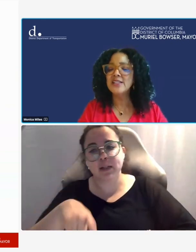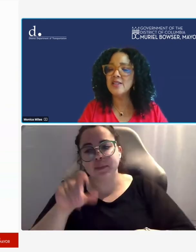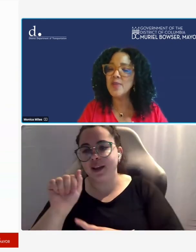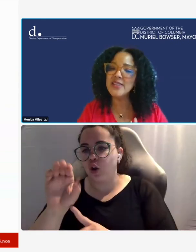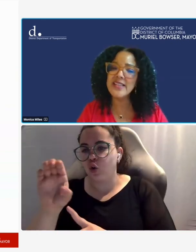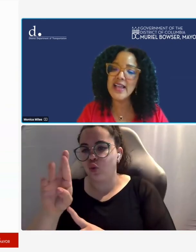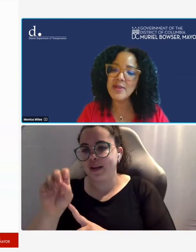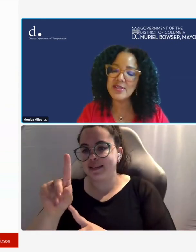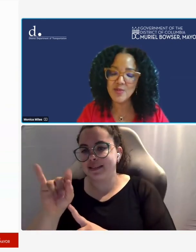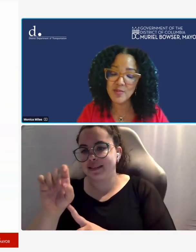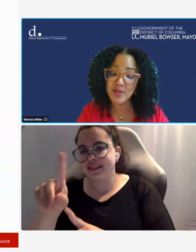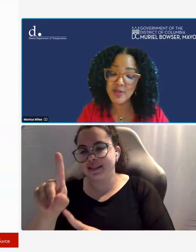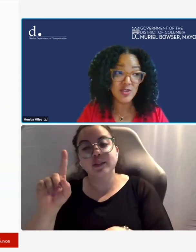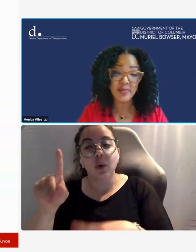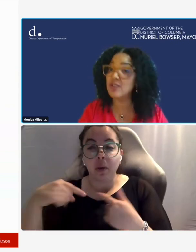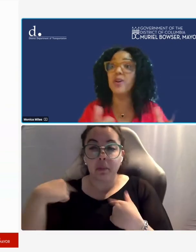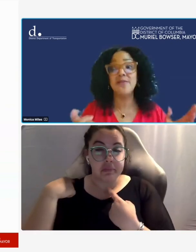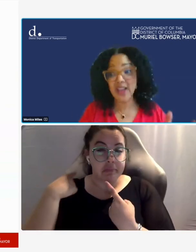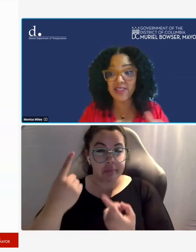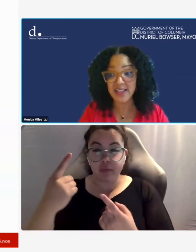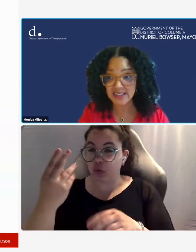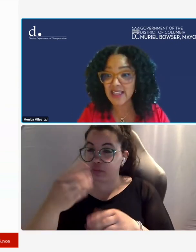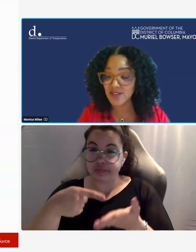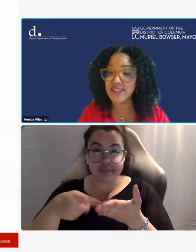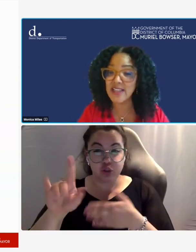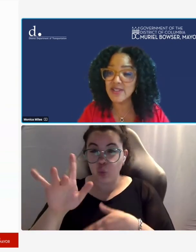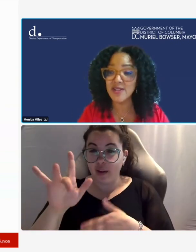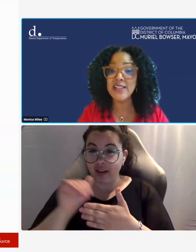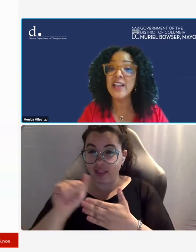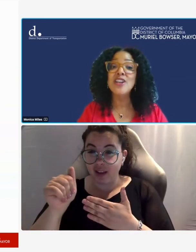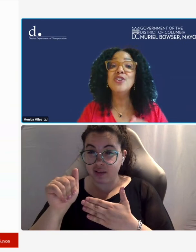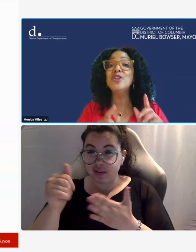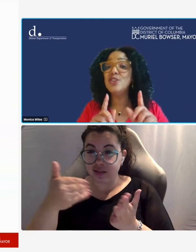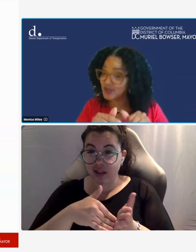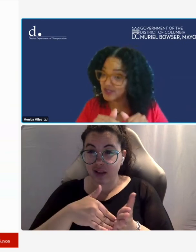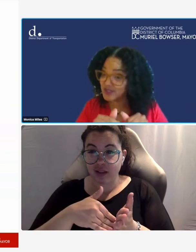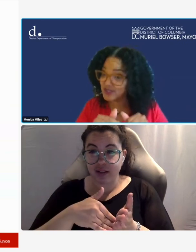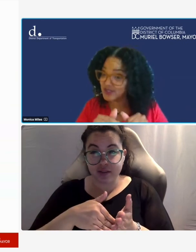by the time as a small business you spend 25 000 for salary service you could have used the ncm